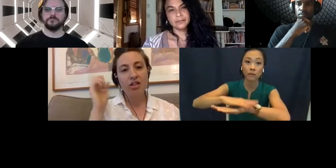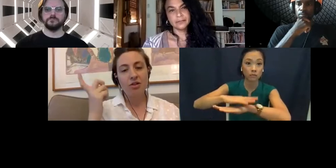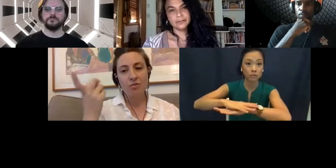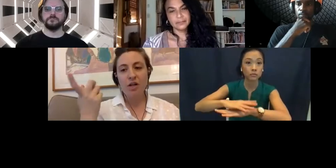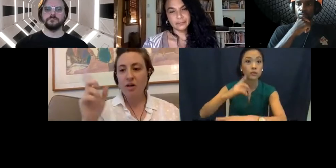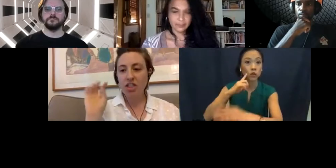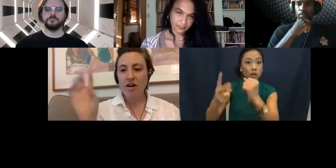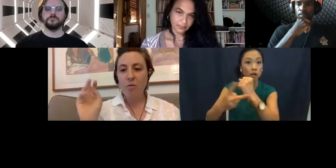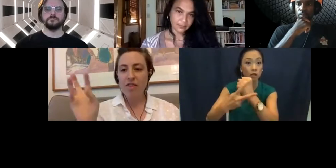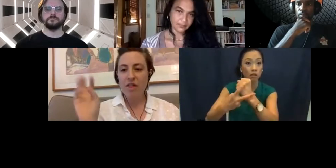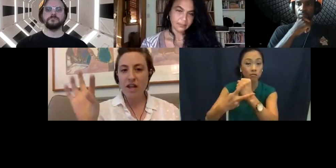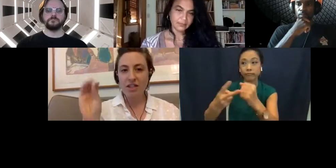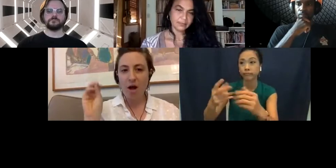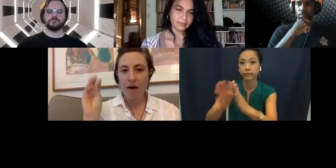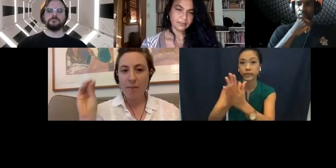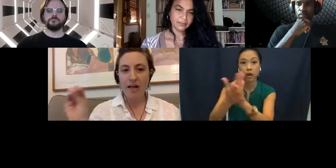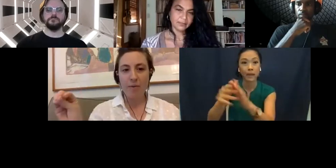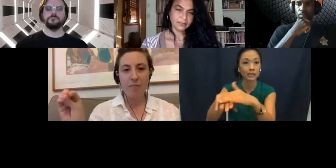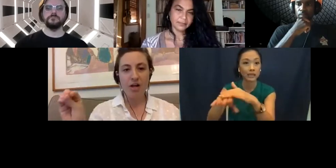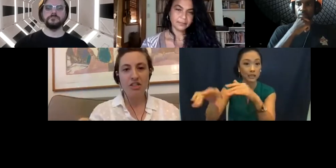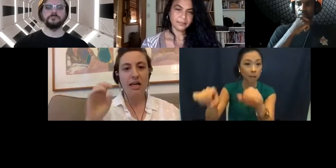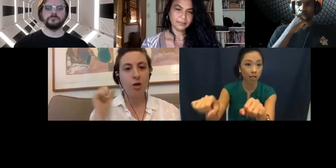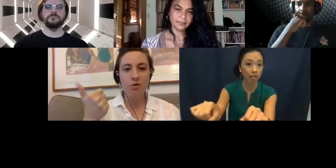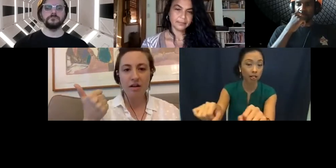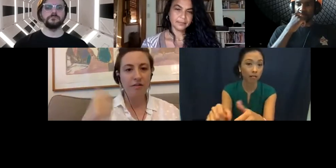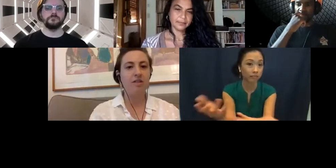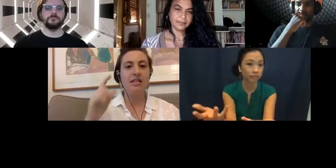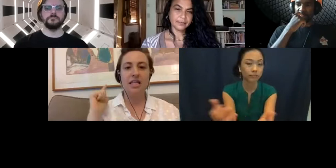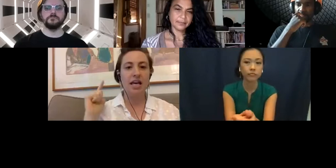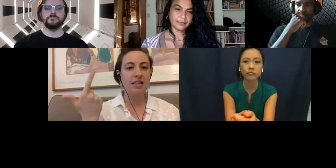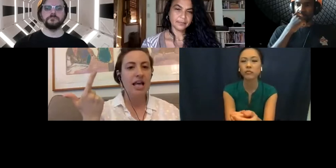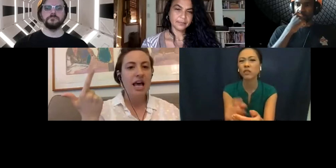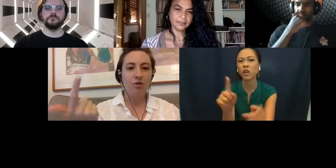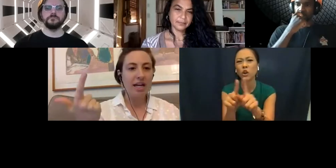One thing I saw popping up a bunch, who is going to fund these things and great